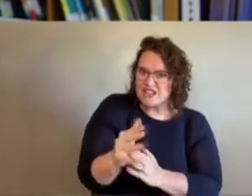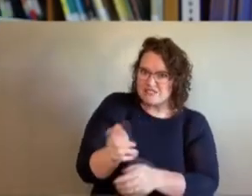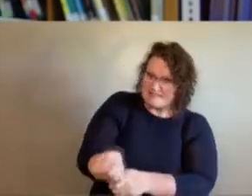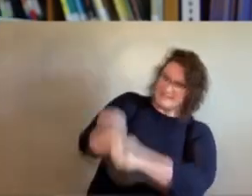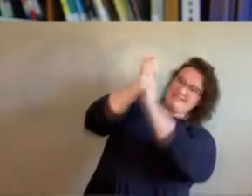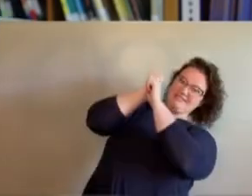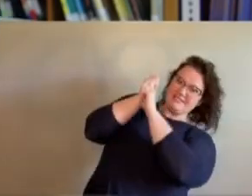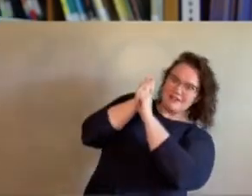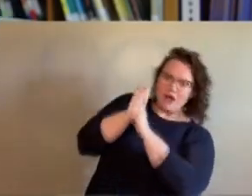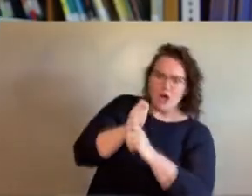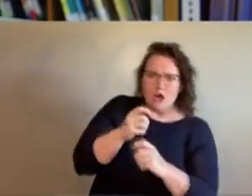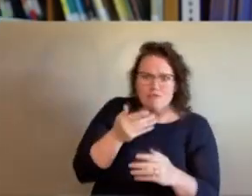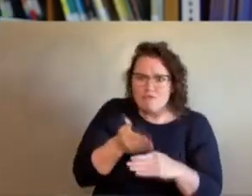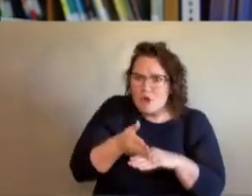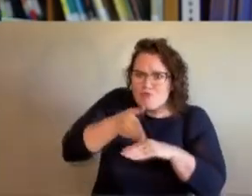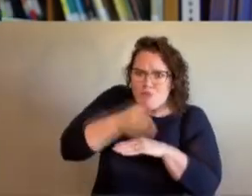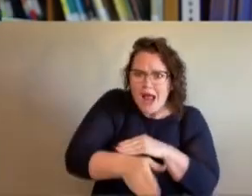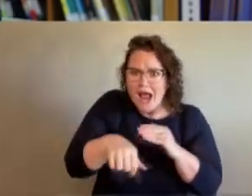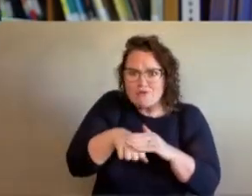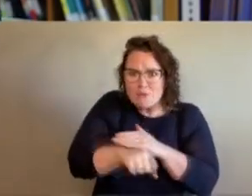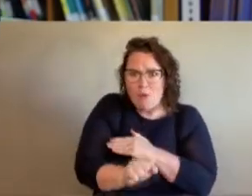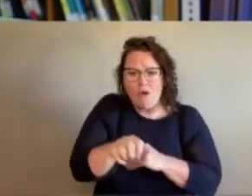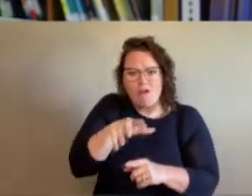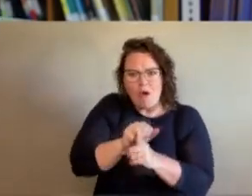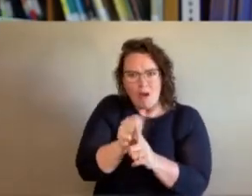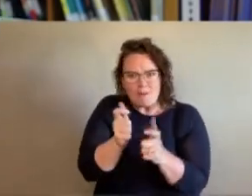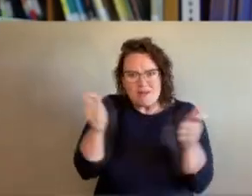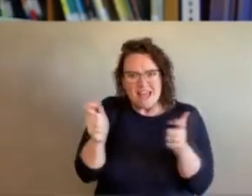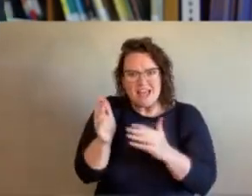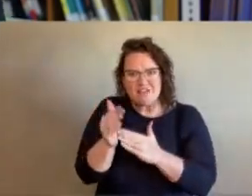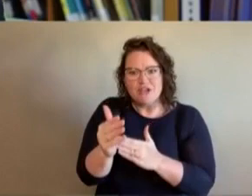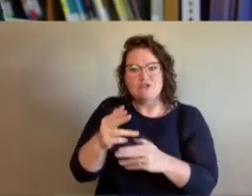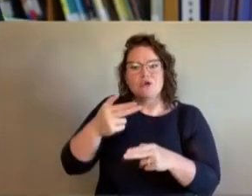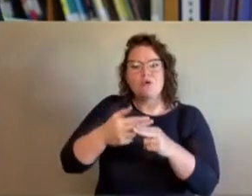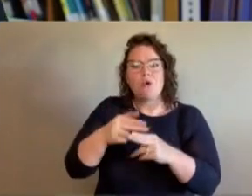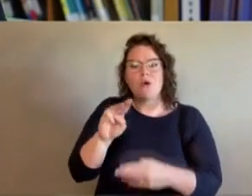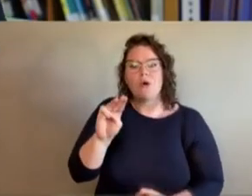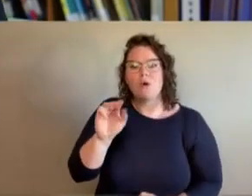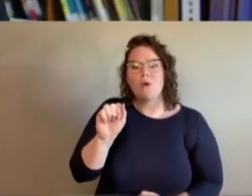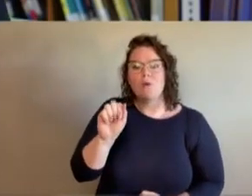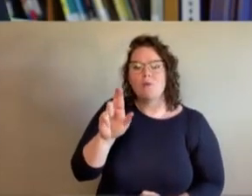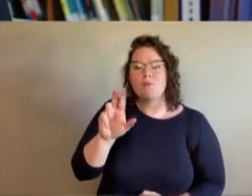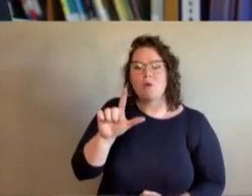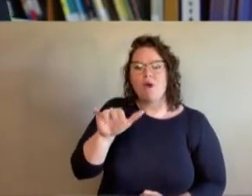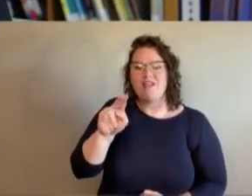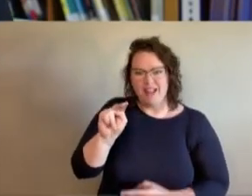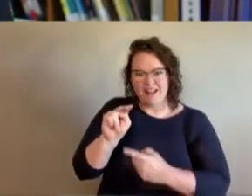He wrestled that Marlin an hour or two and landed him clean on the deck of kazoo. As soon as he was born, he